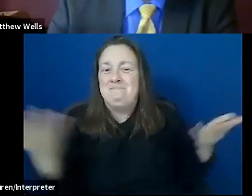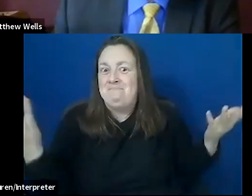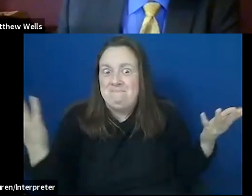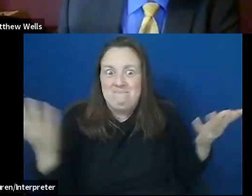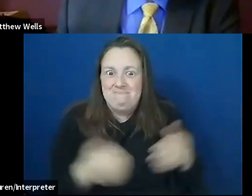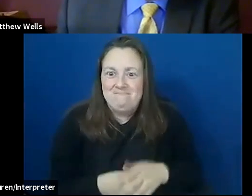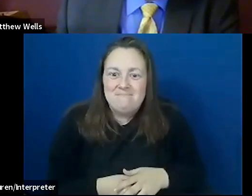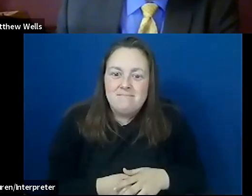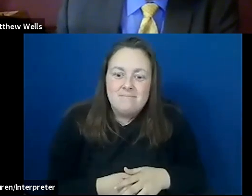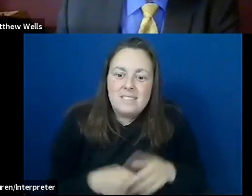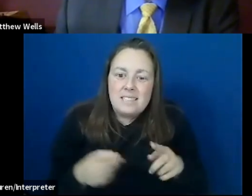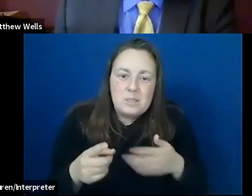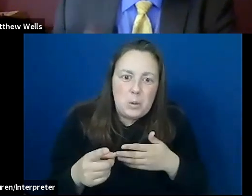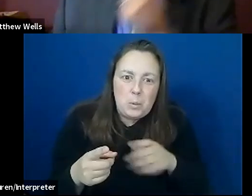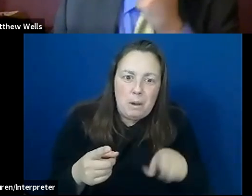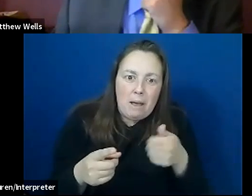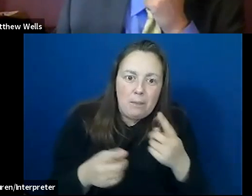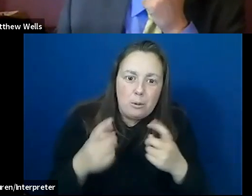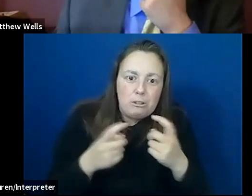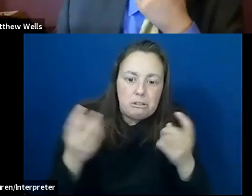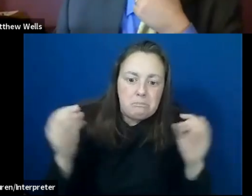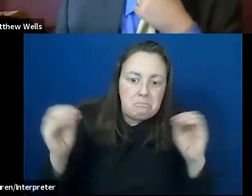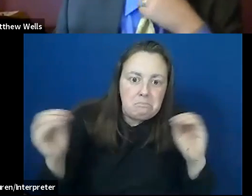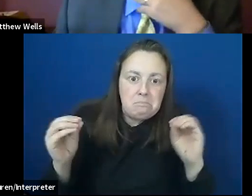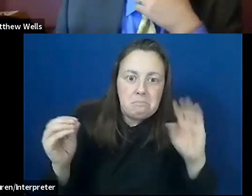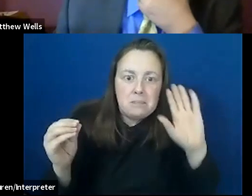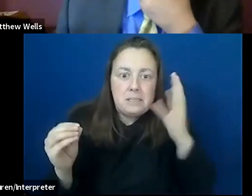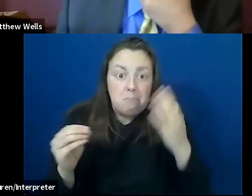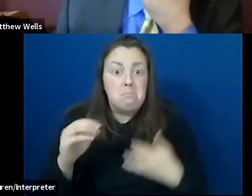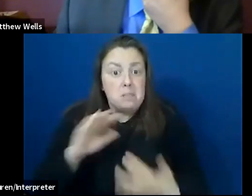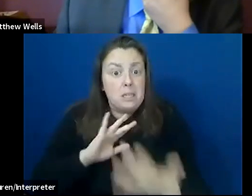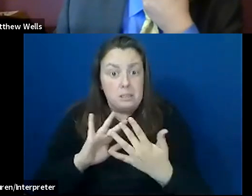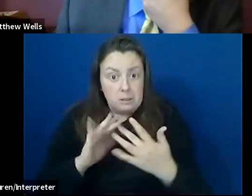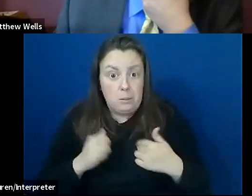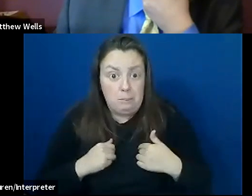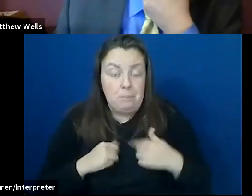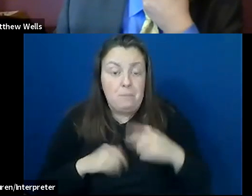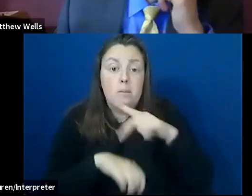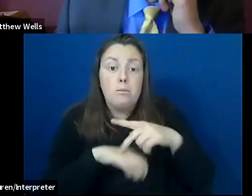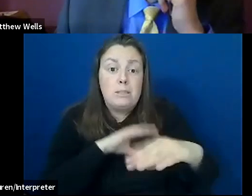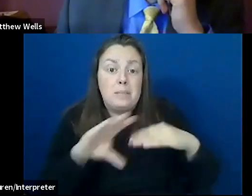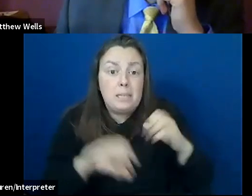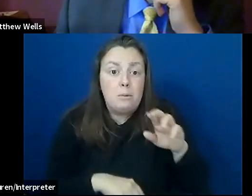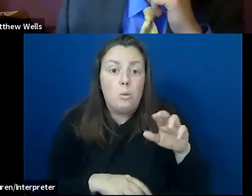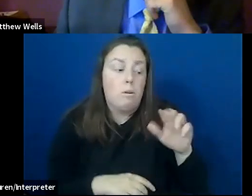Joseph Baeta: Remember, you can reach out to me directly, building printable email or let's talk, we can try to respond to you in a timely manner.